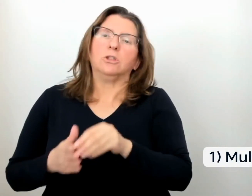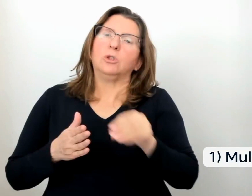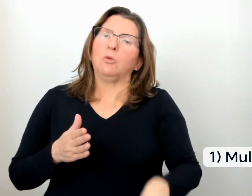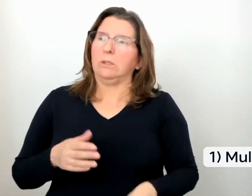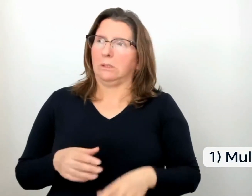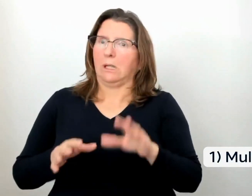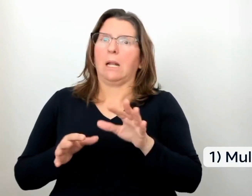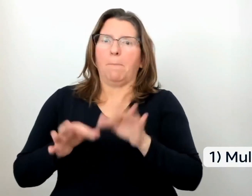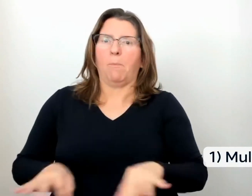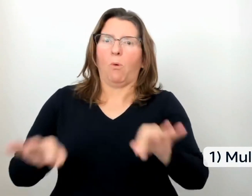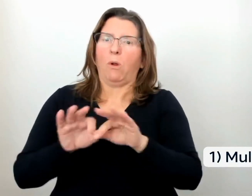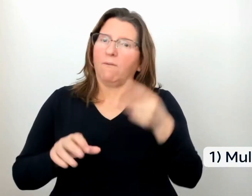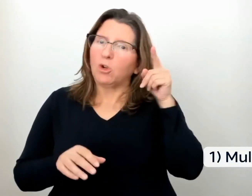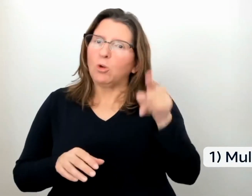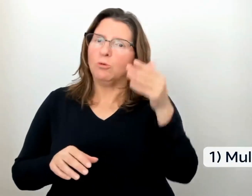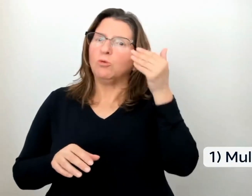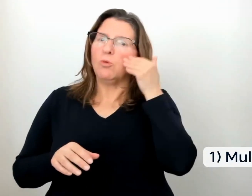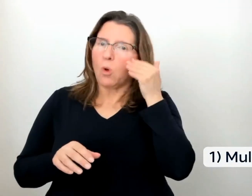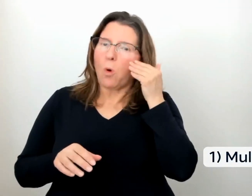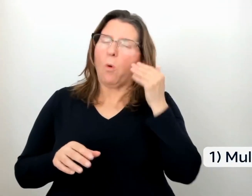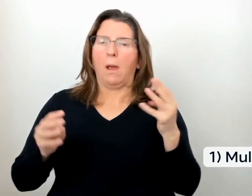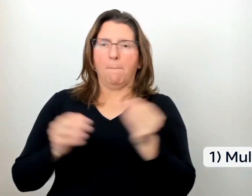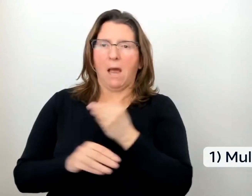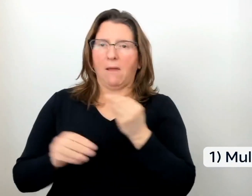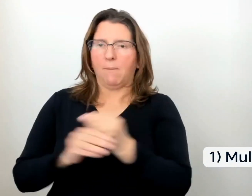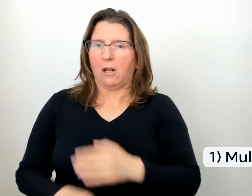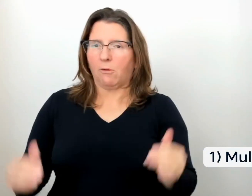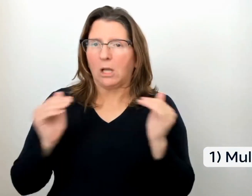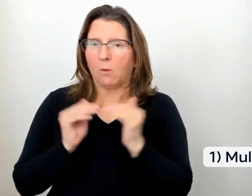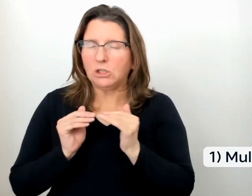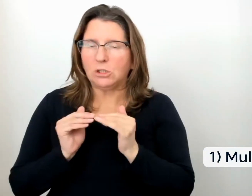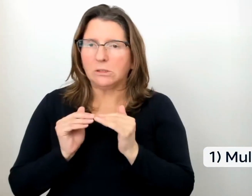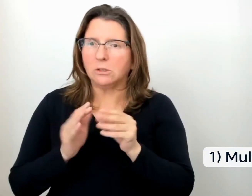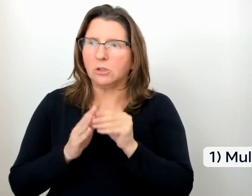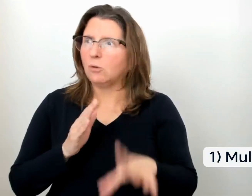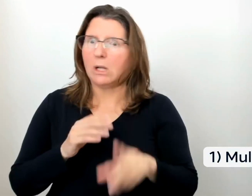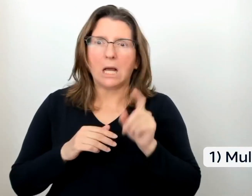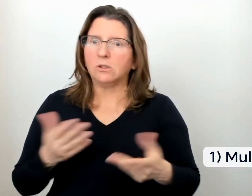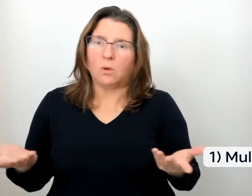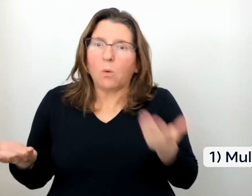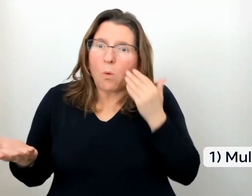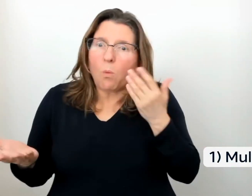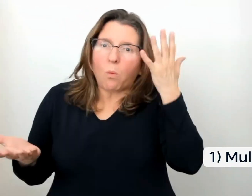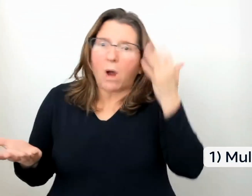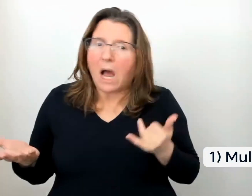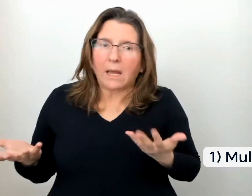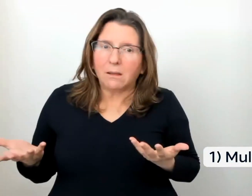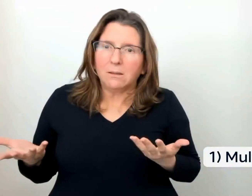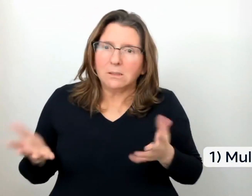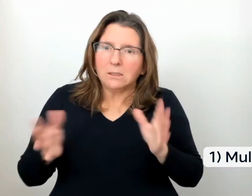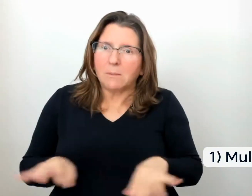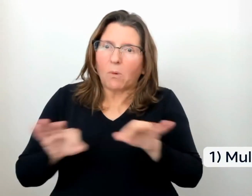It's hard to be motivated to learn if the student feels there is no relevance.